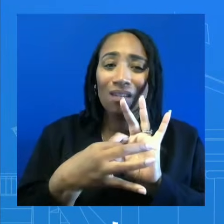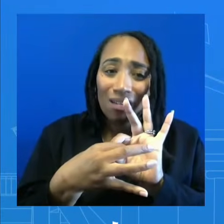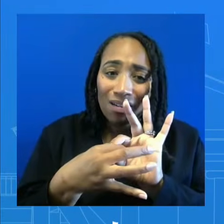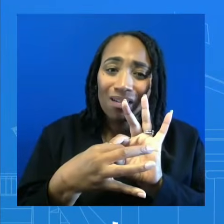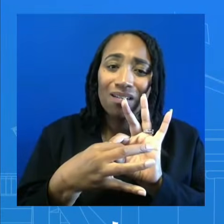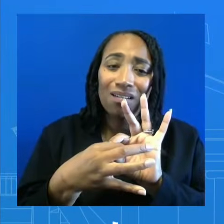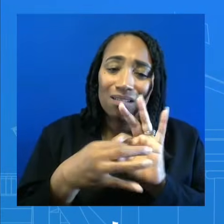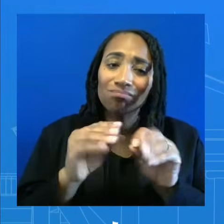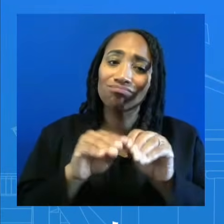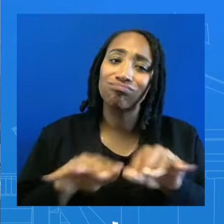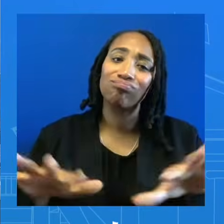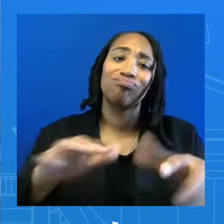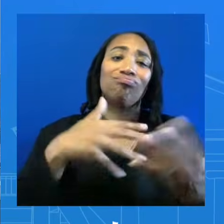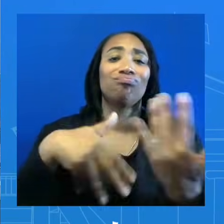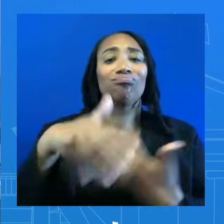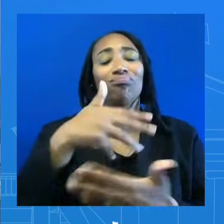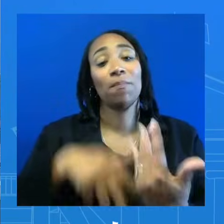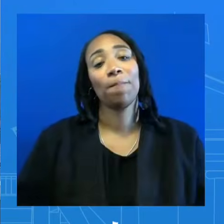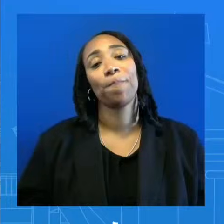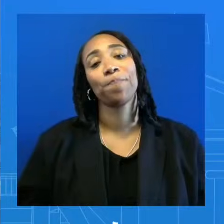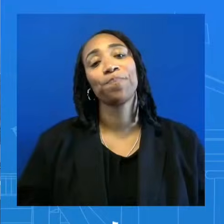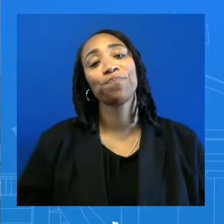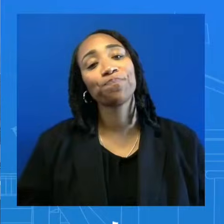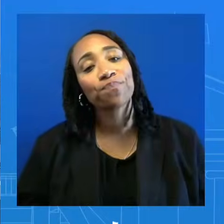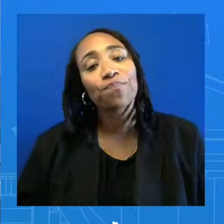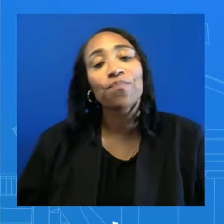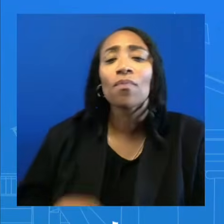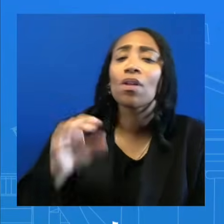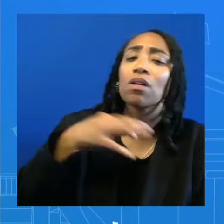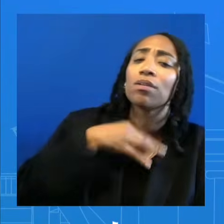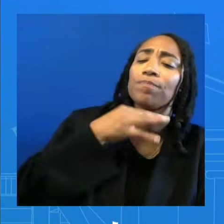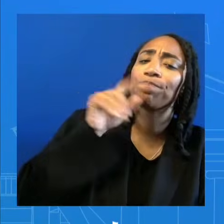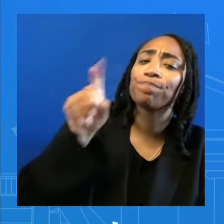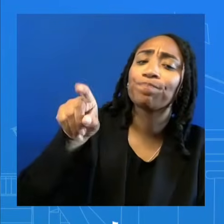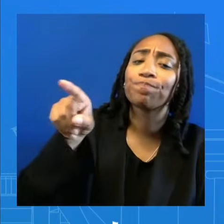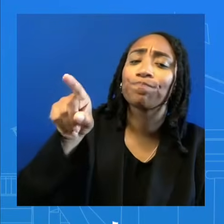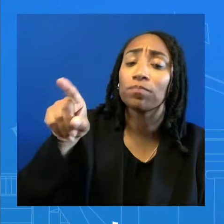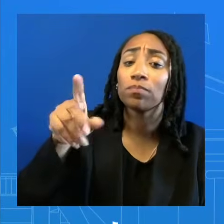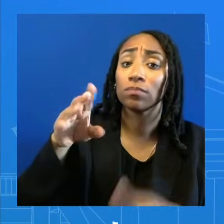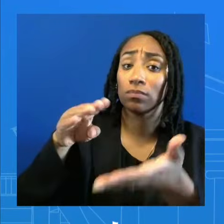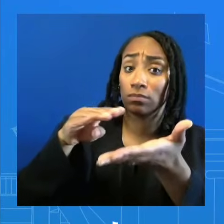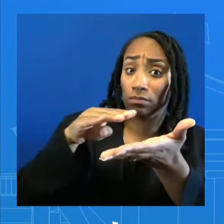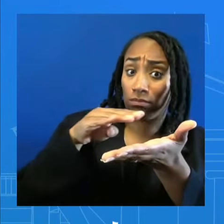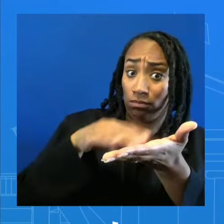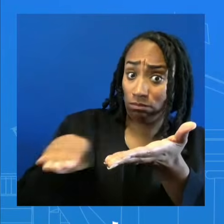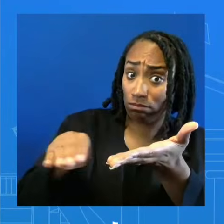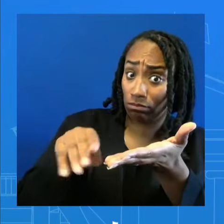Do you have anything to read out on that front? Ms. Jean-Pierre: No. It's a good question. I don't have anything to read out on the president calling any --